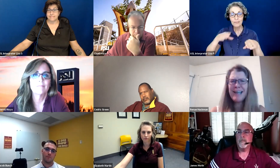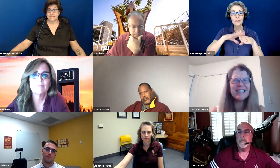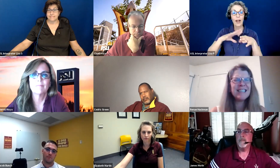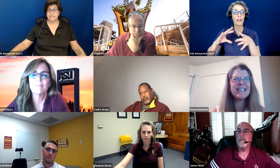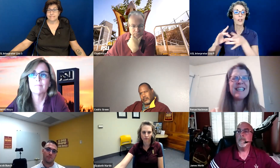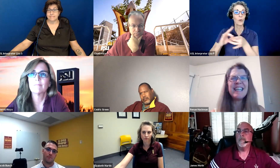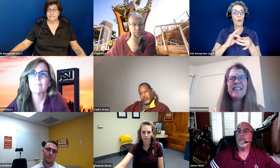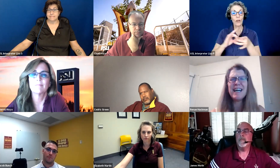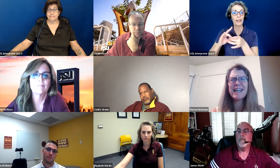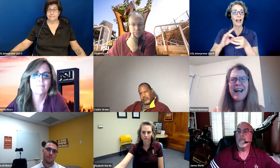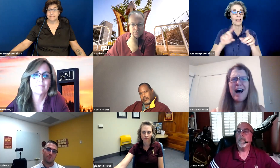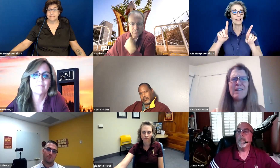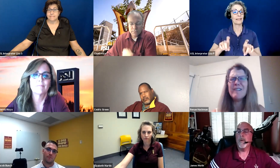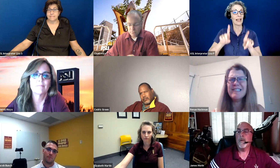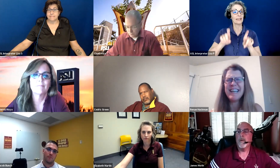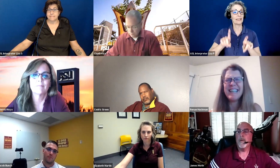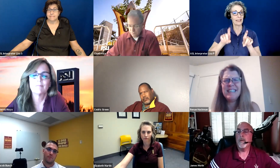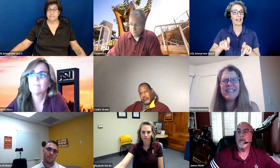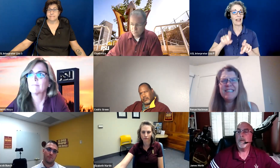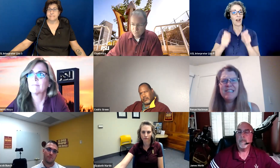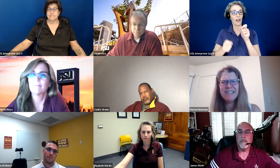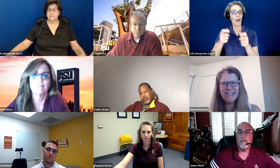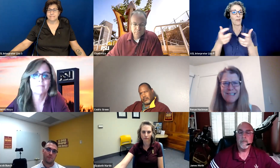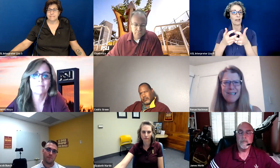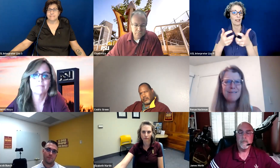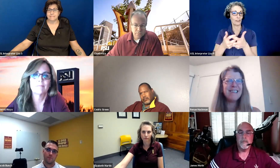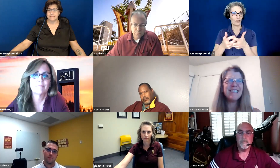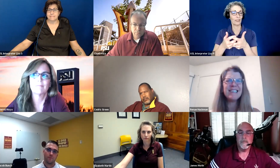testing the accommodation. There is this to students who have access to